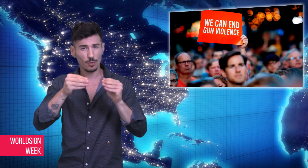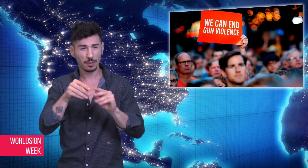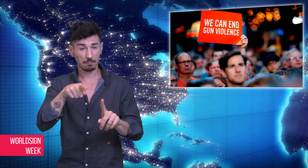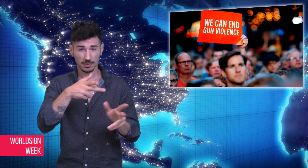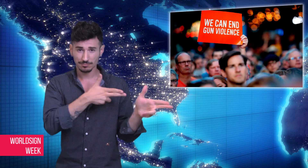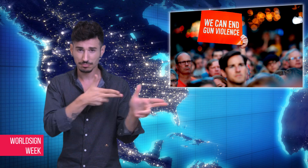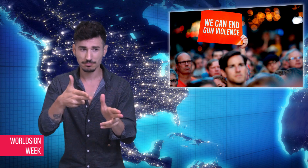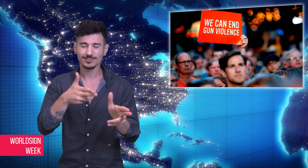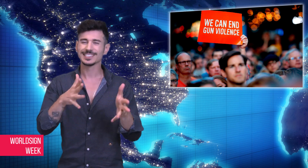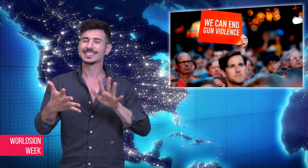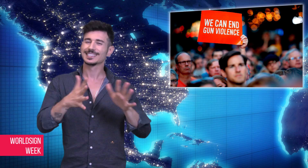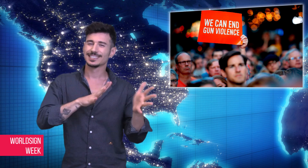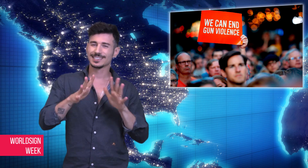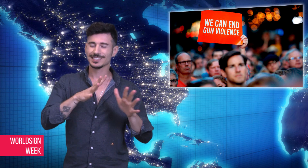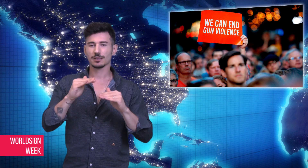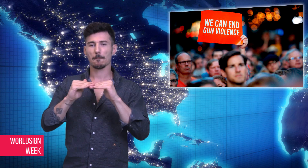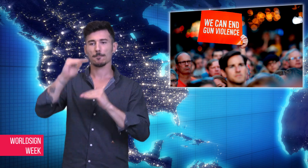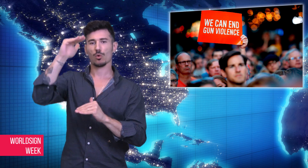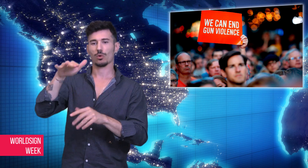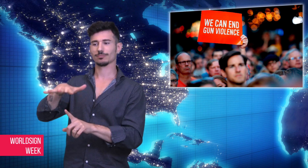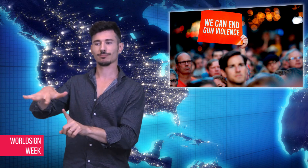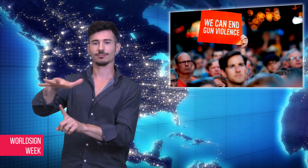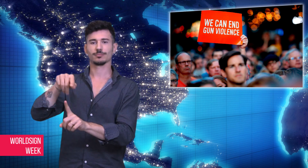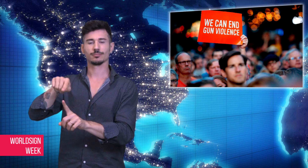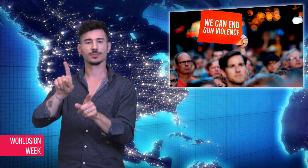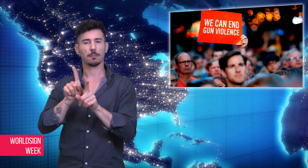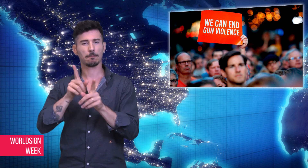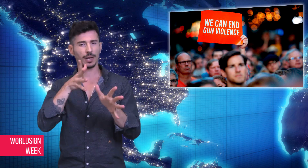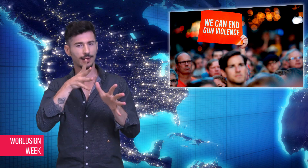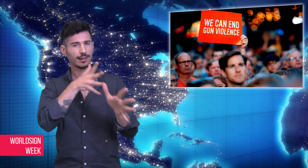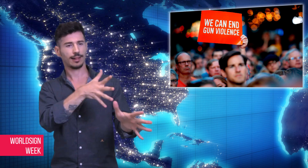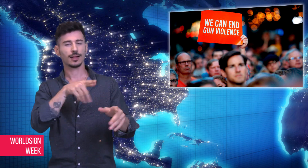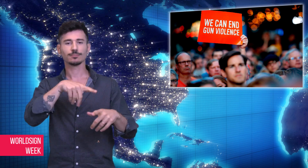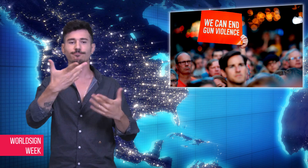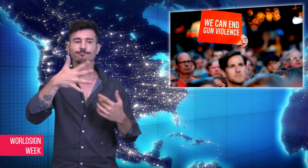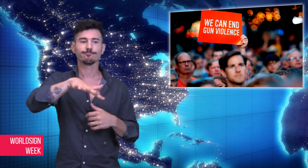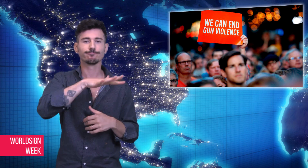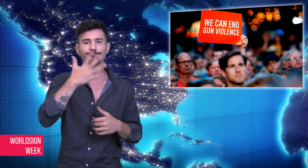risk for gun violence and there are other factors